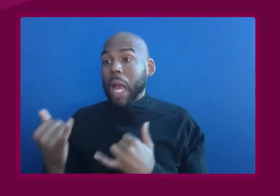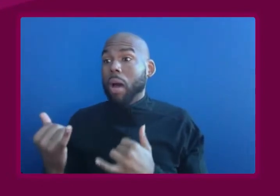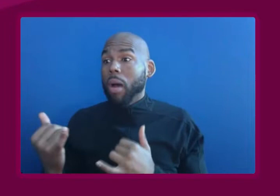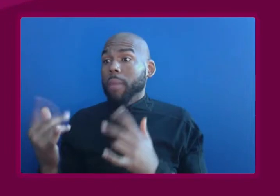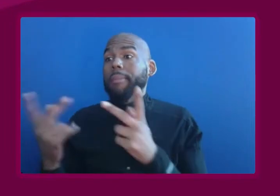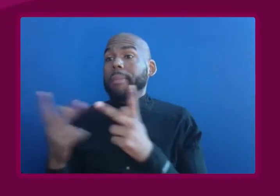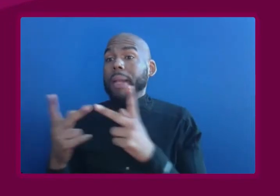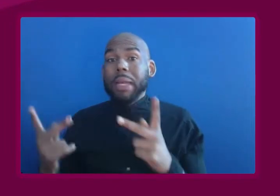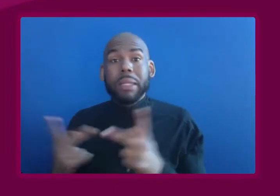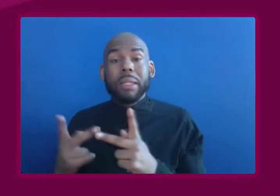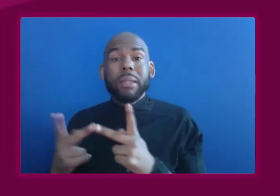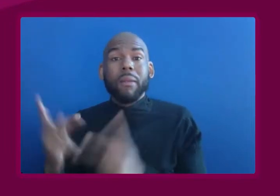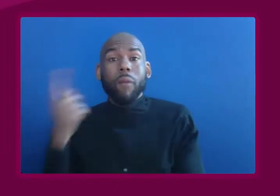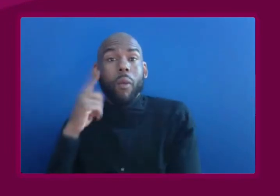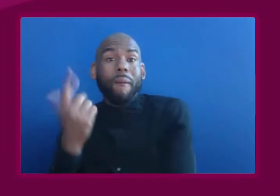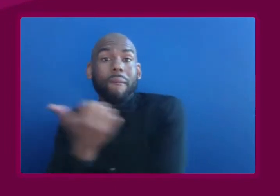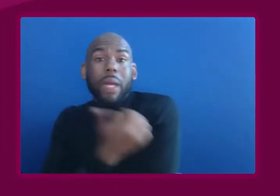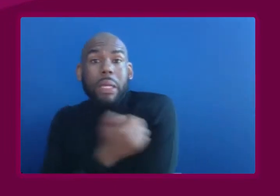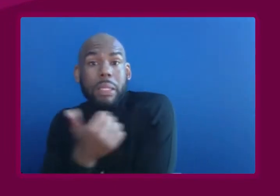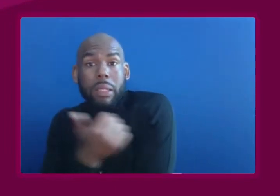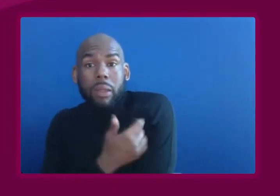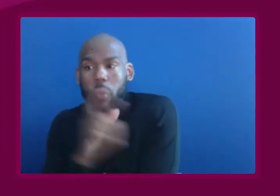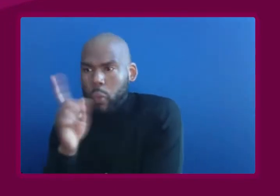can get vaccination shot.